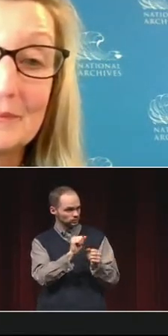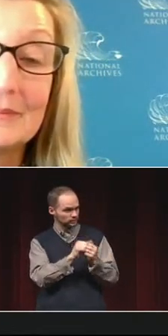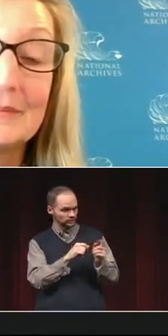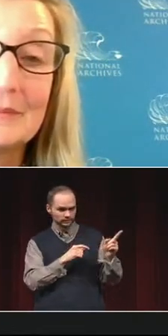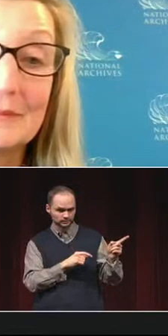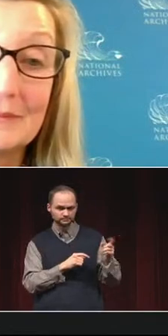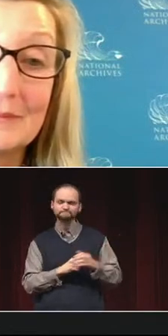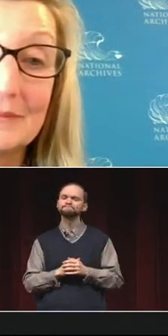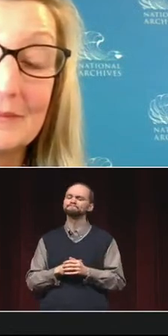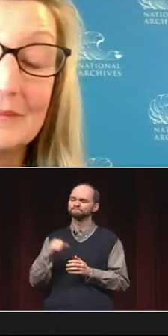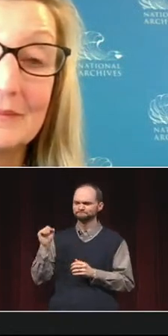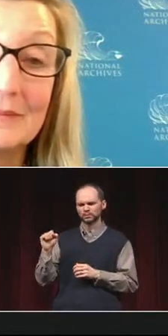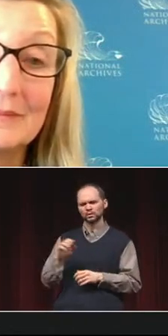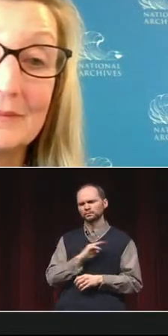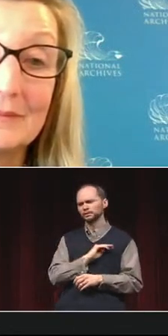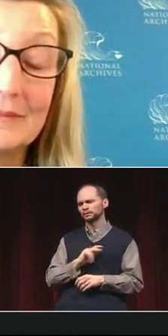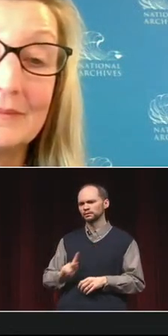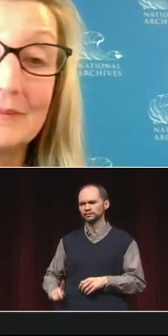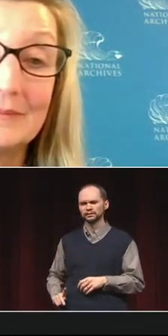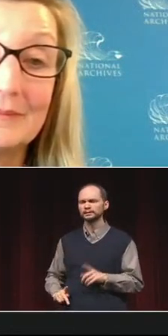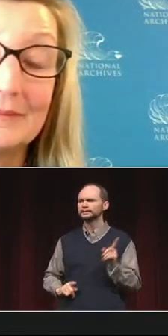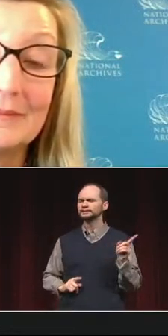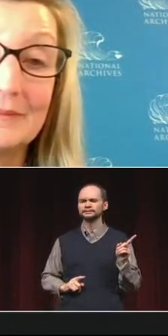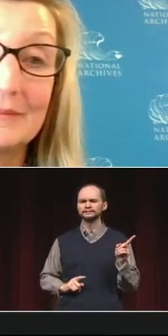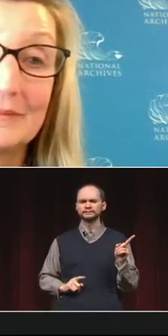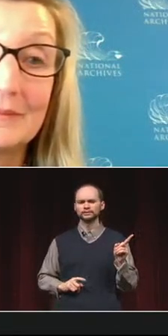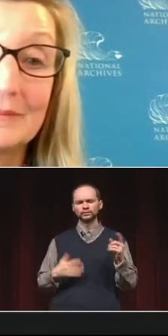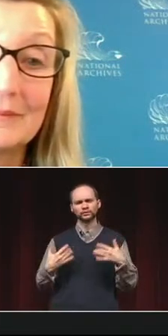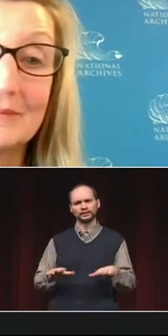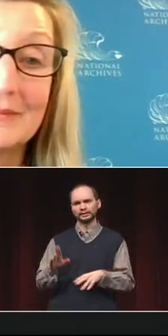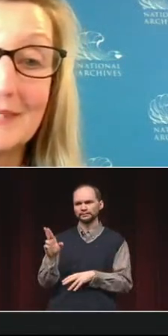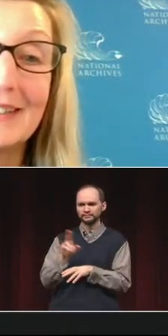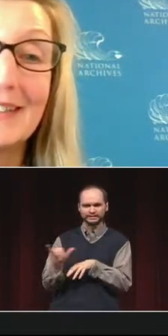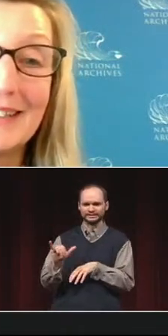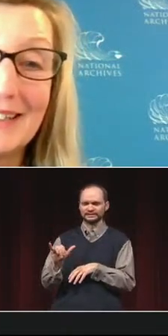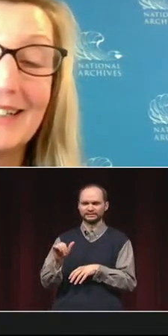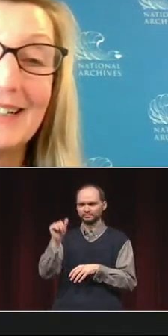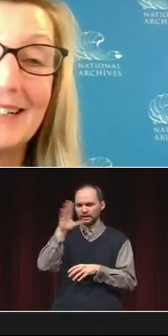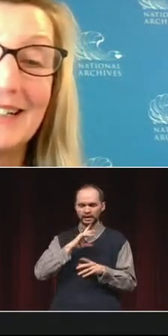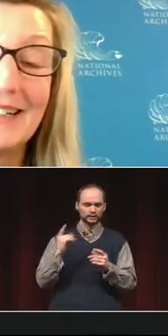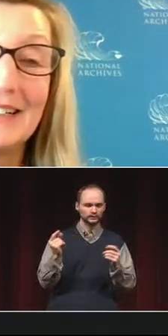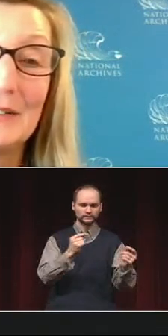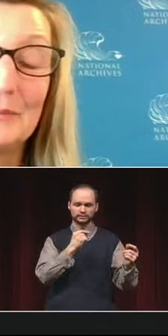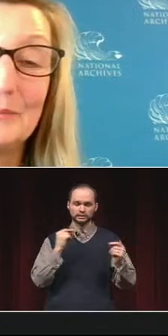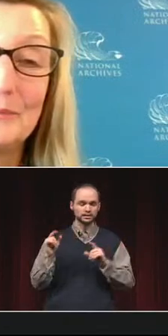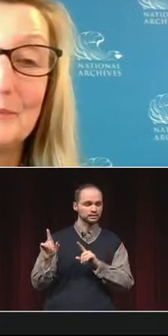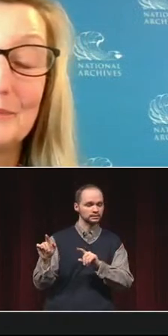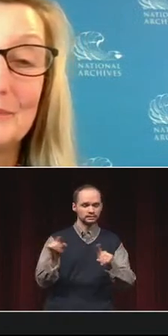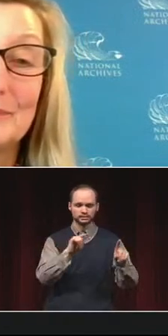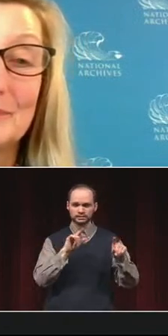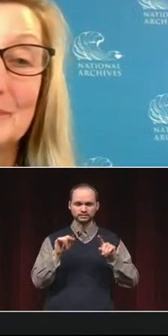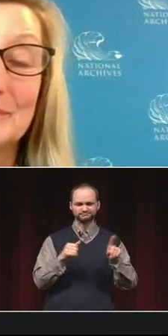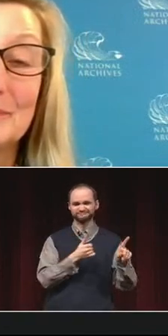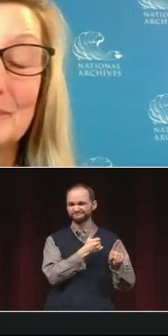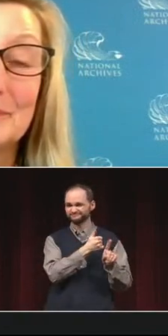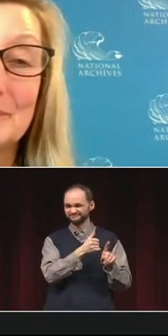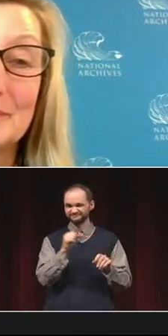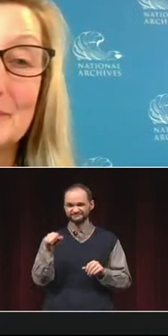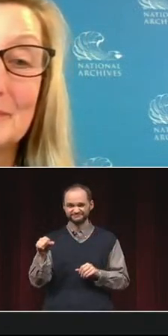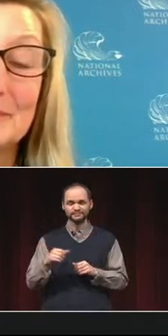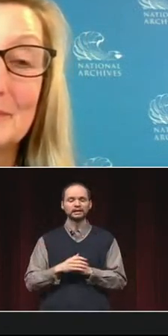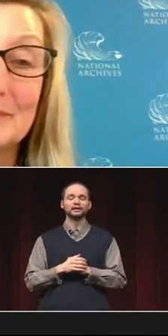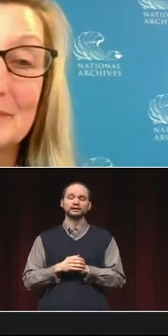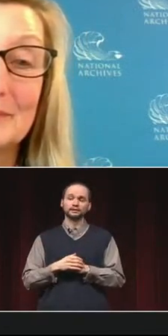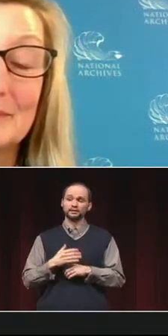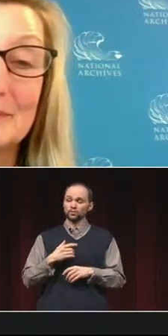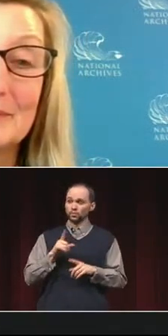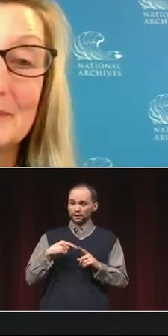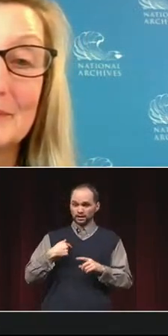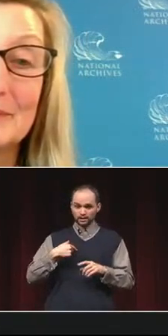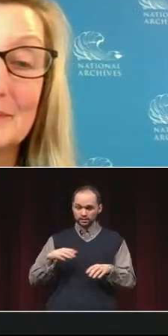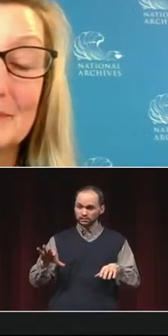the years. He is a very busy man. And at the time of my arrest he wasn't even able to get to